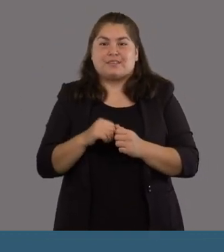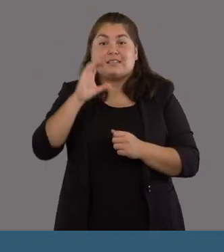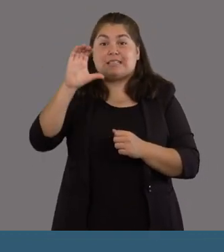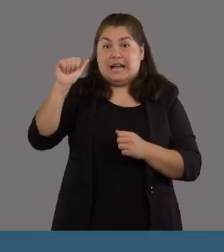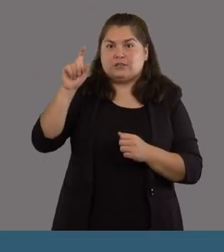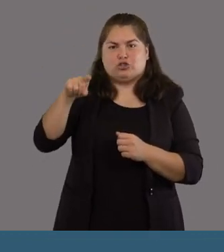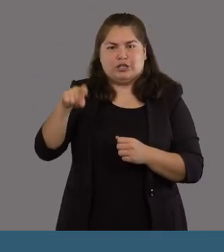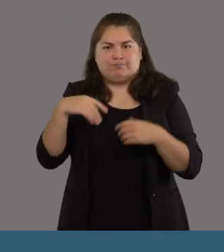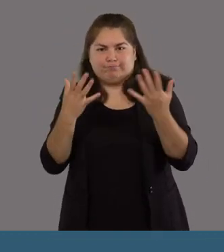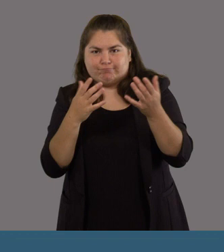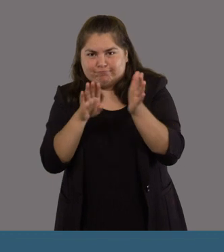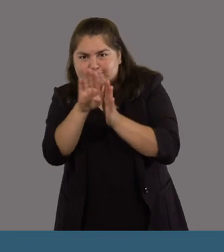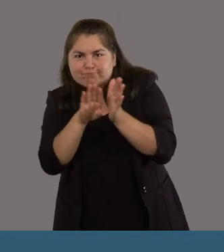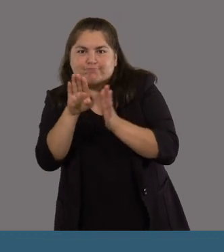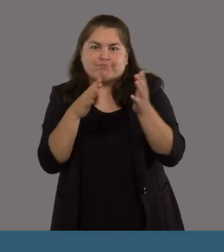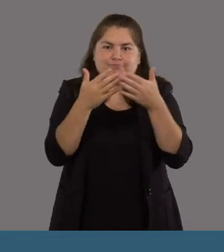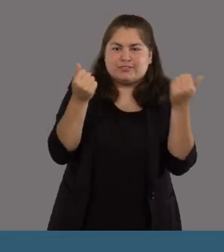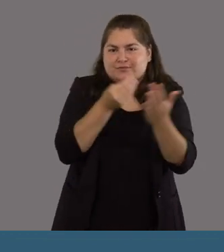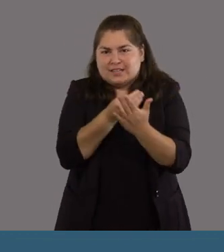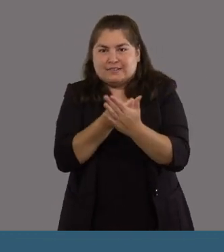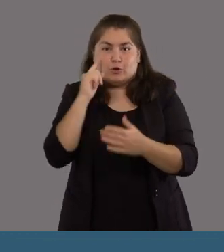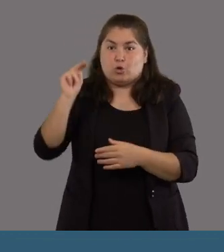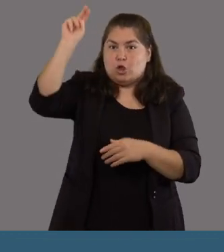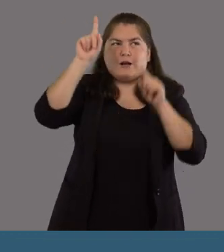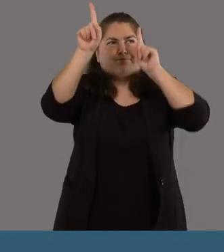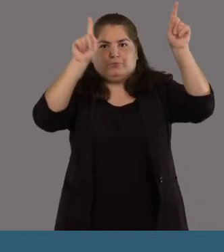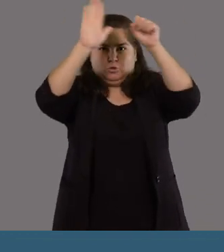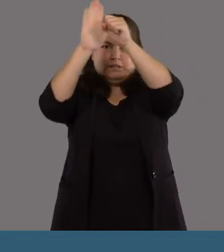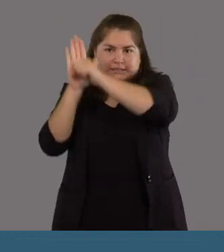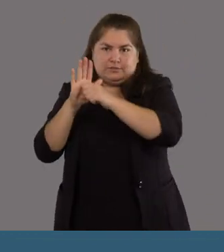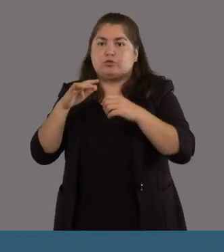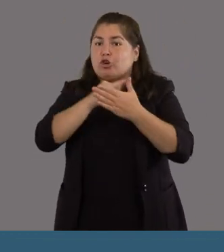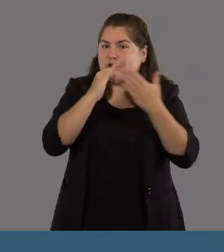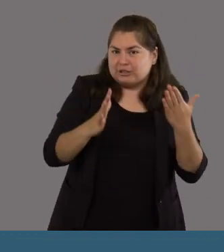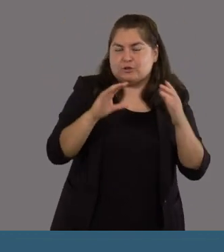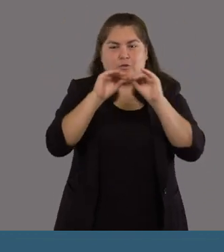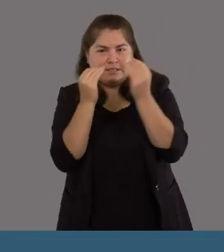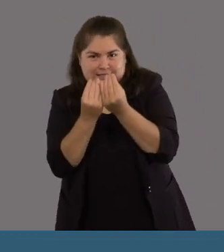develop distinct funding for rural and northern arts organizations and artists,